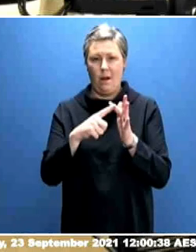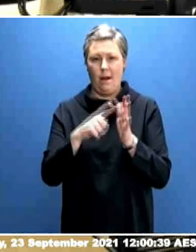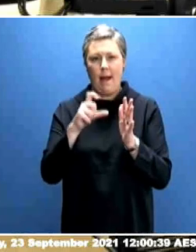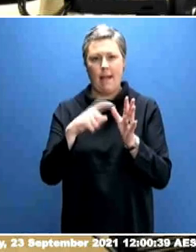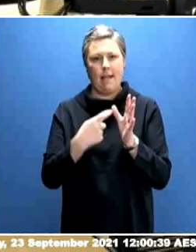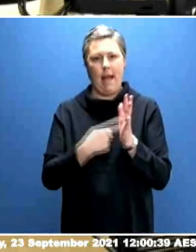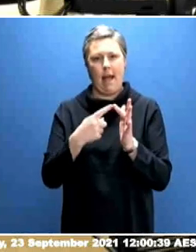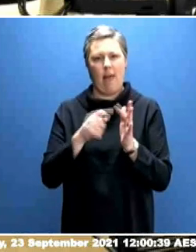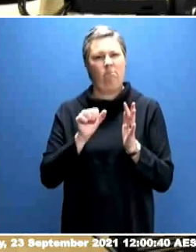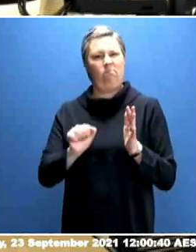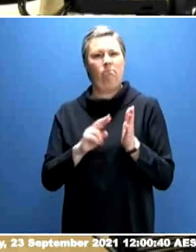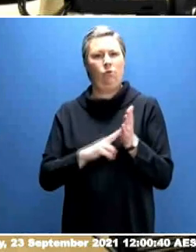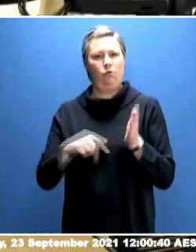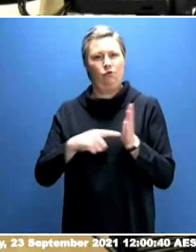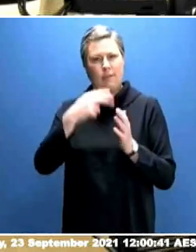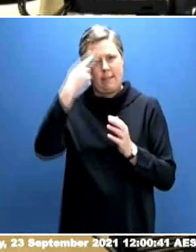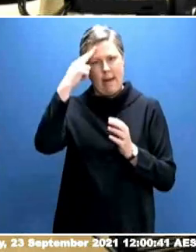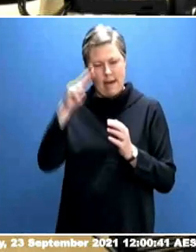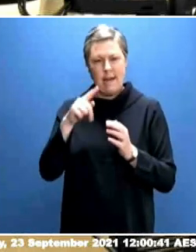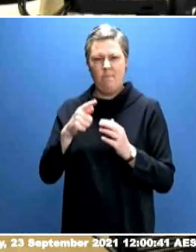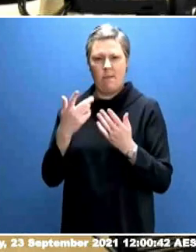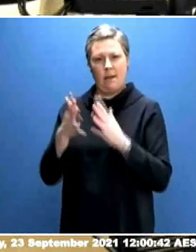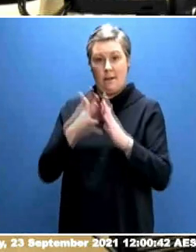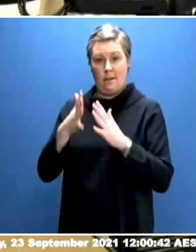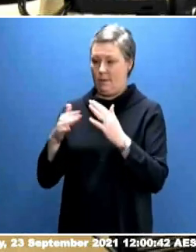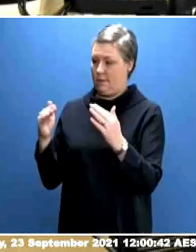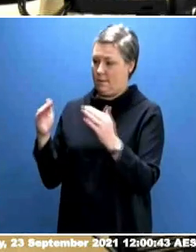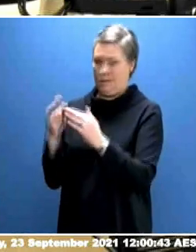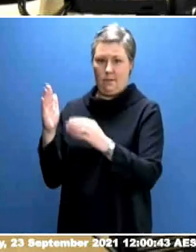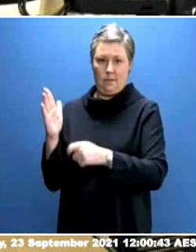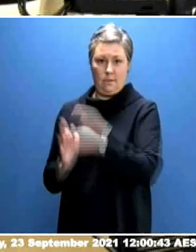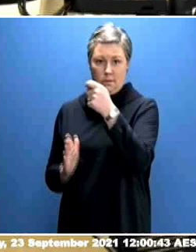for Aboriginal children, First Nations children in Northern Territory